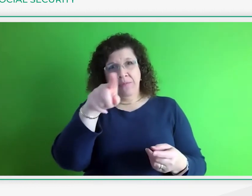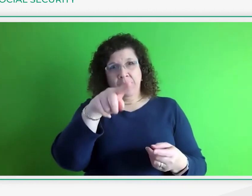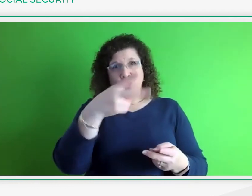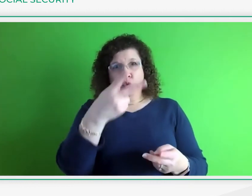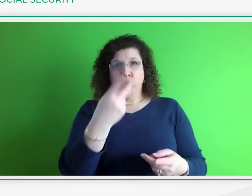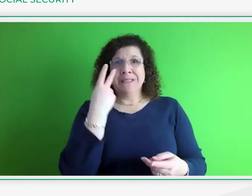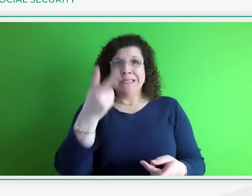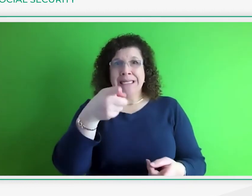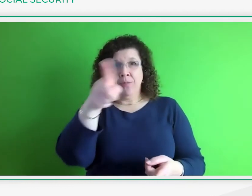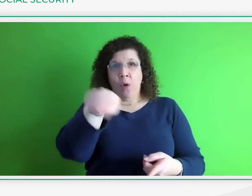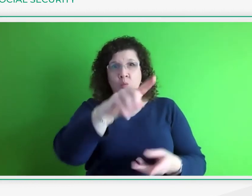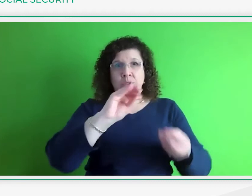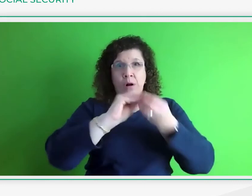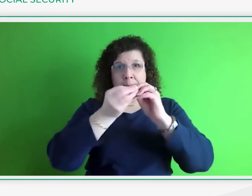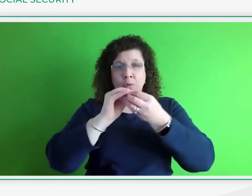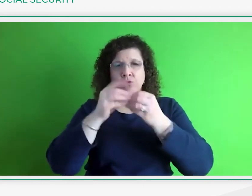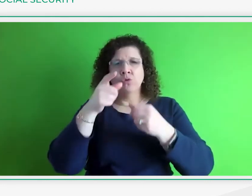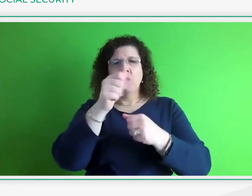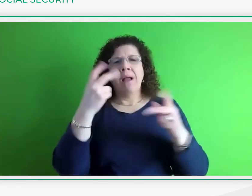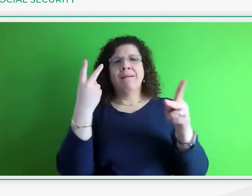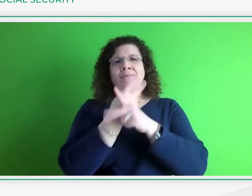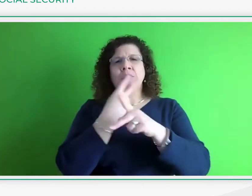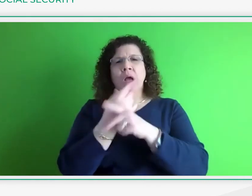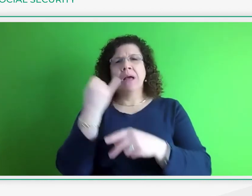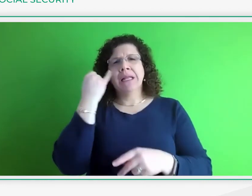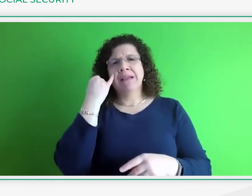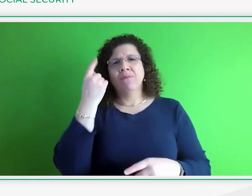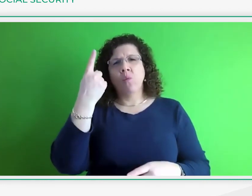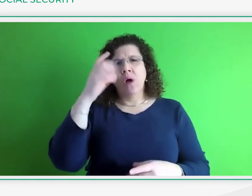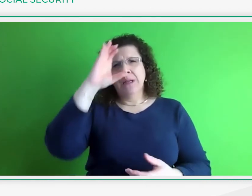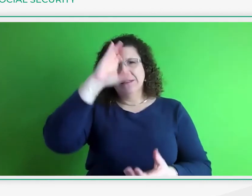So you see here on this chart, these numbers?